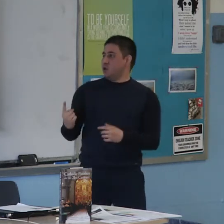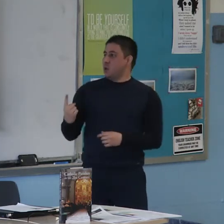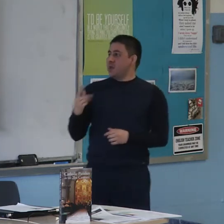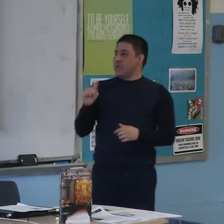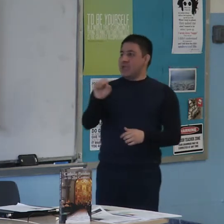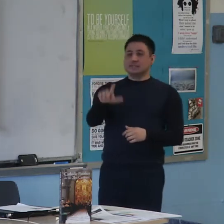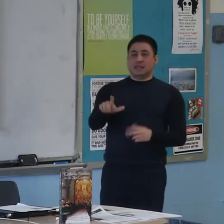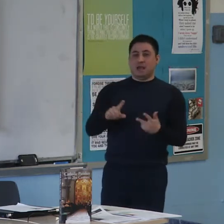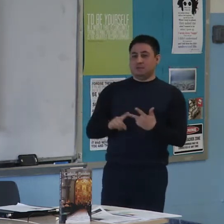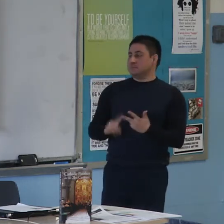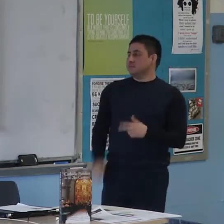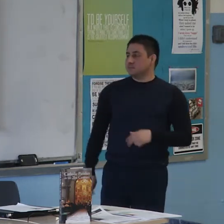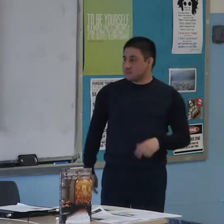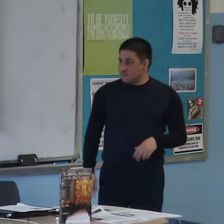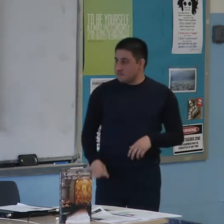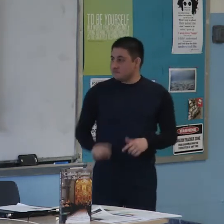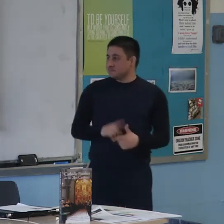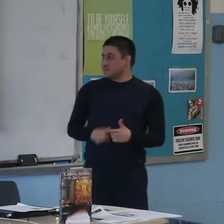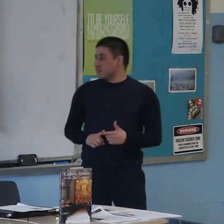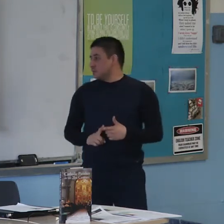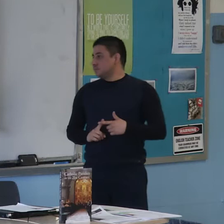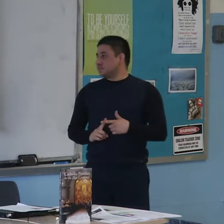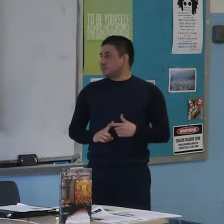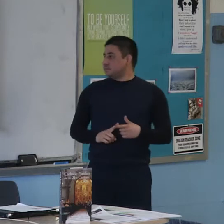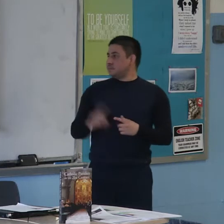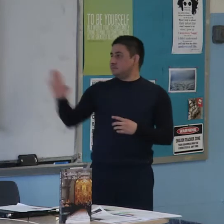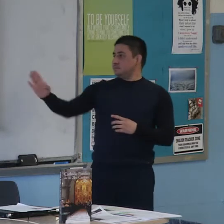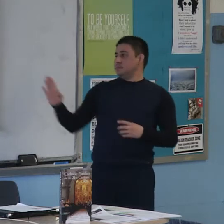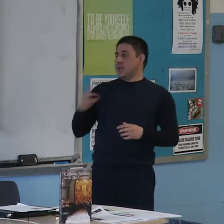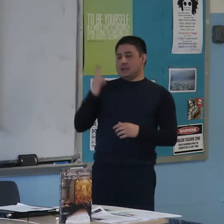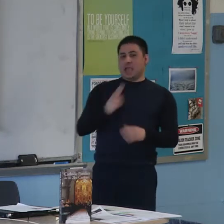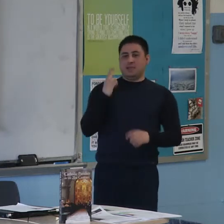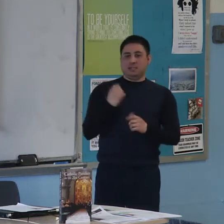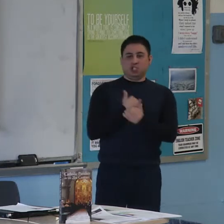Sign Language, and then the Catholic Charities actually offering a larger